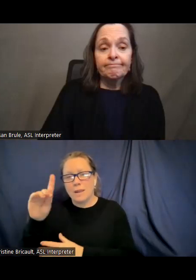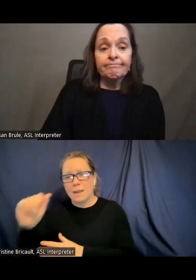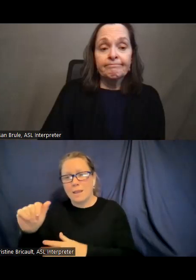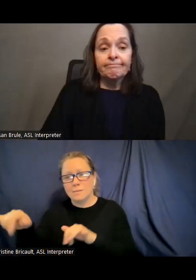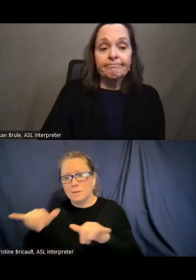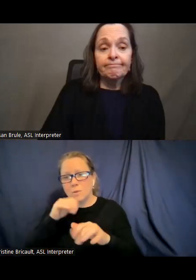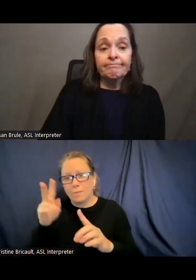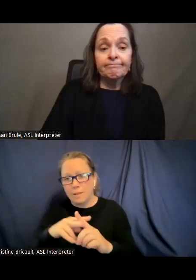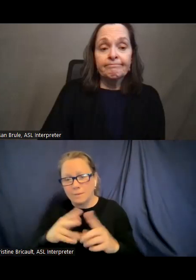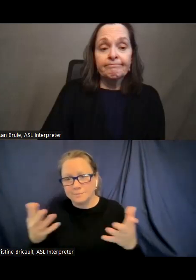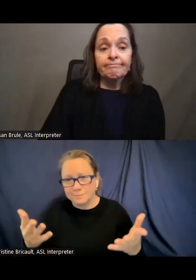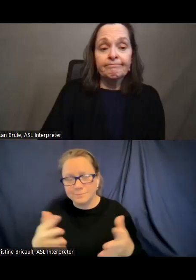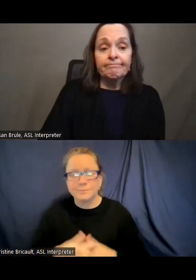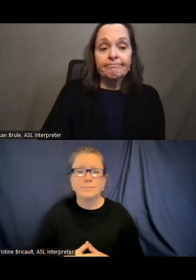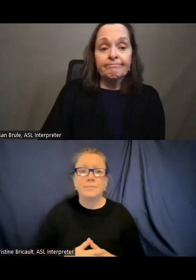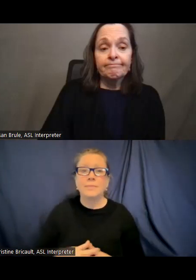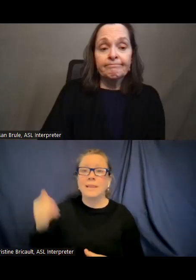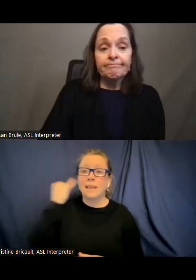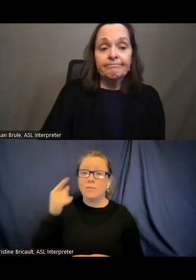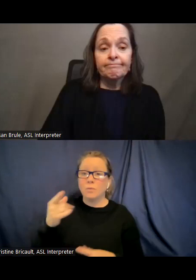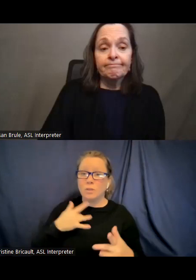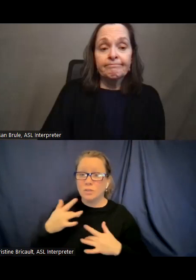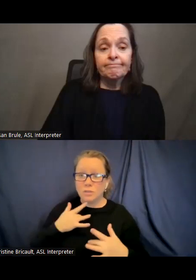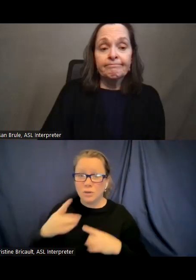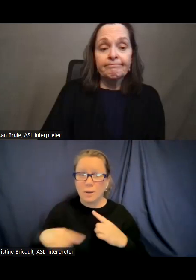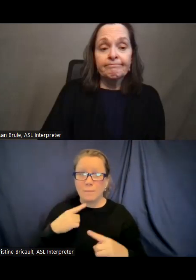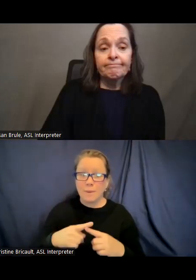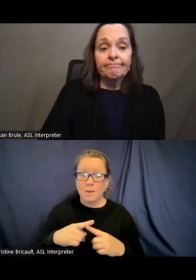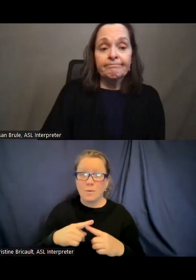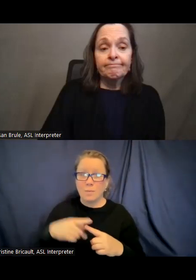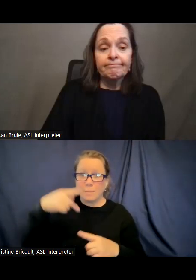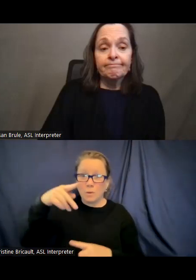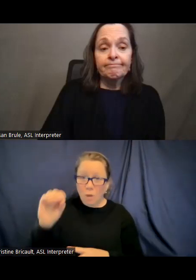So, if you have a concern about a post office that's in Massachusetts, you